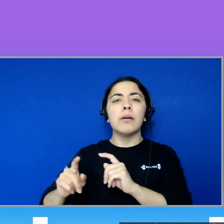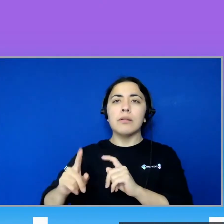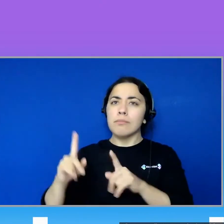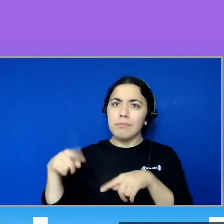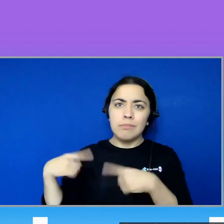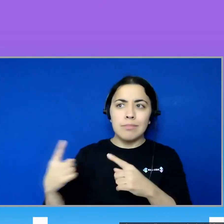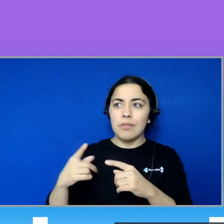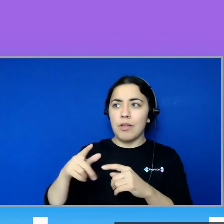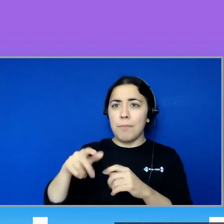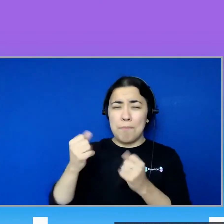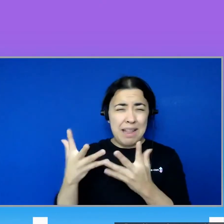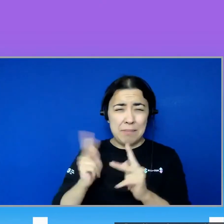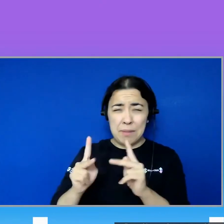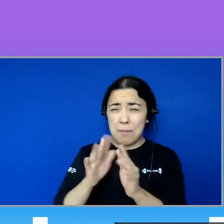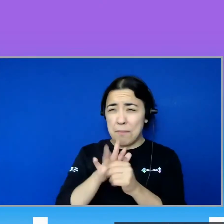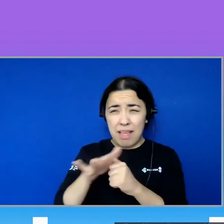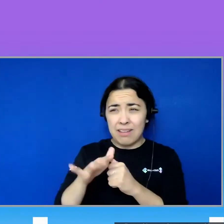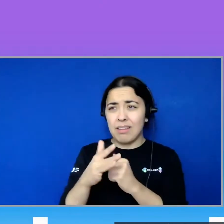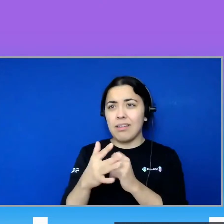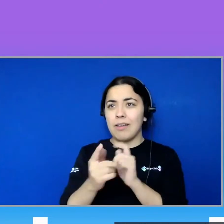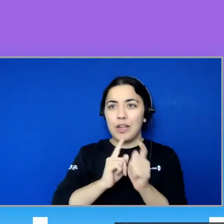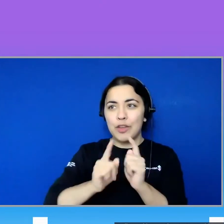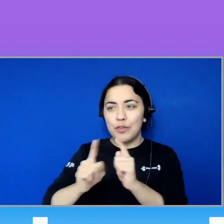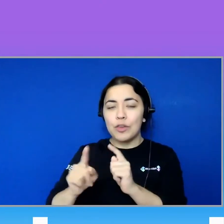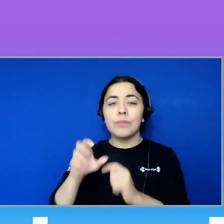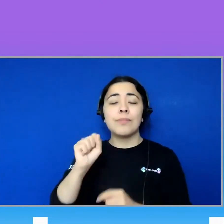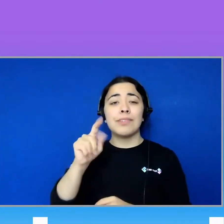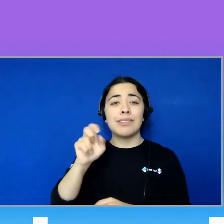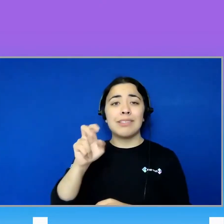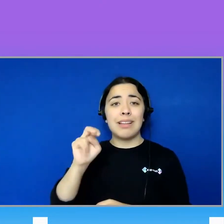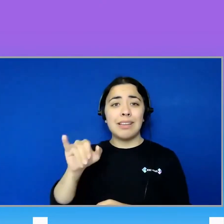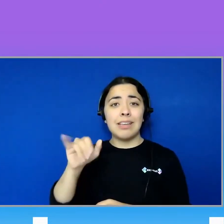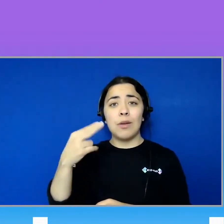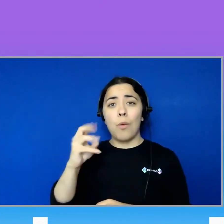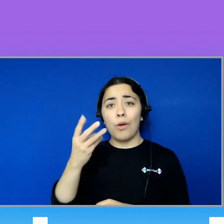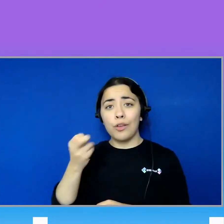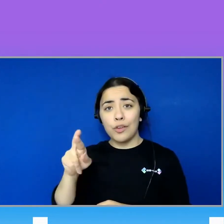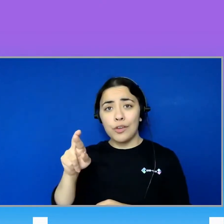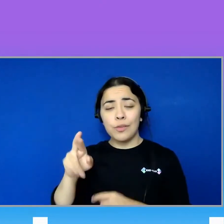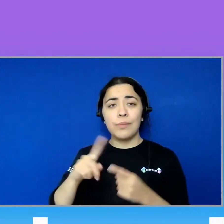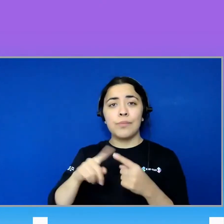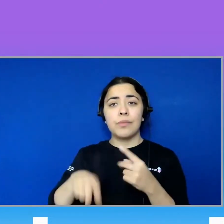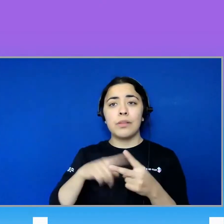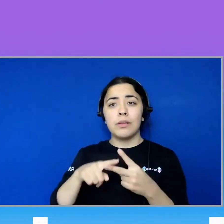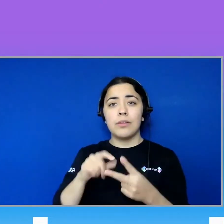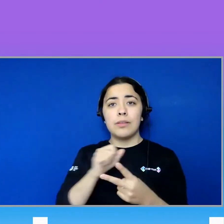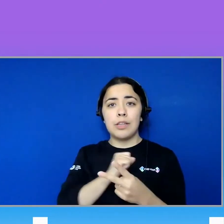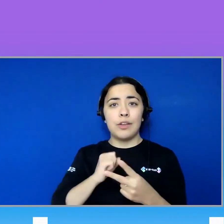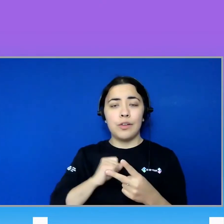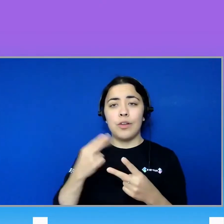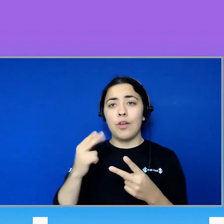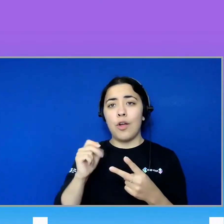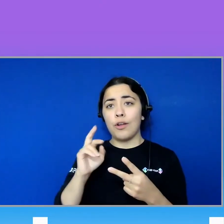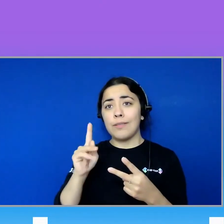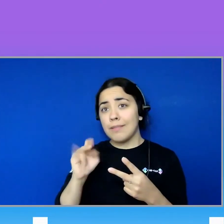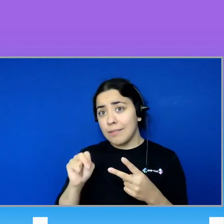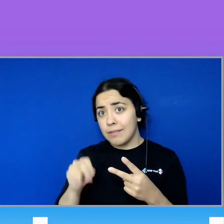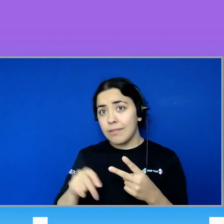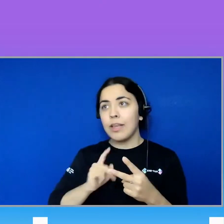have interviews from them. Steny